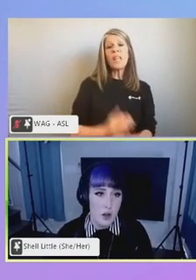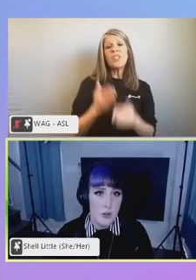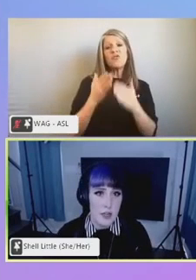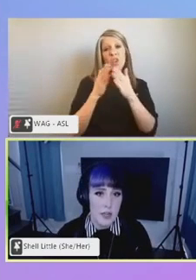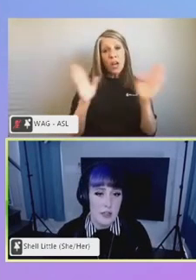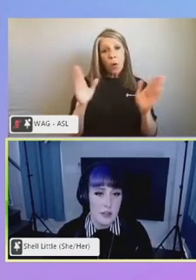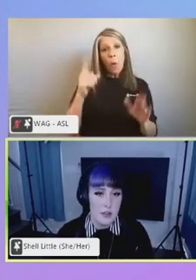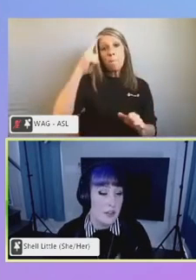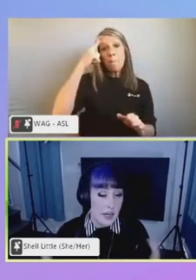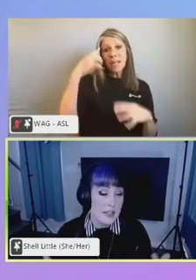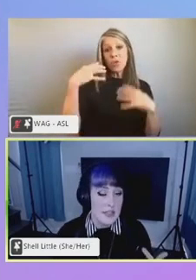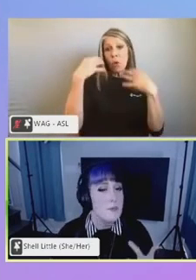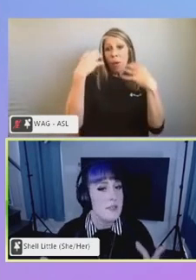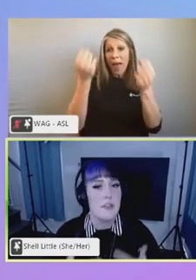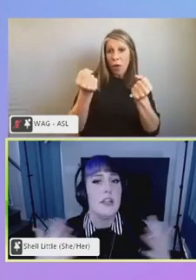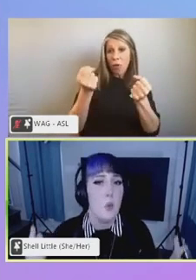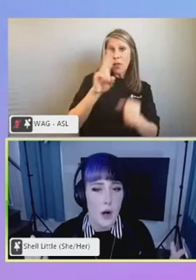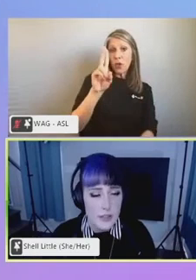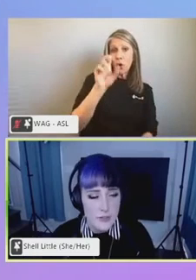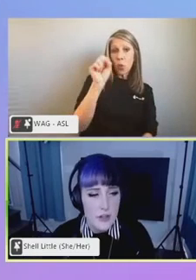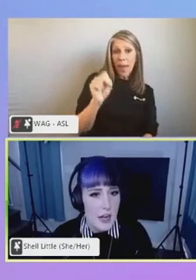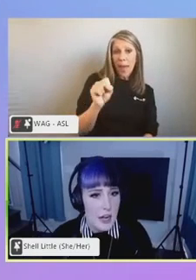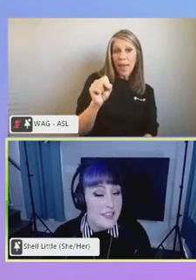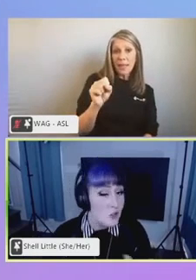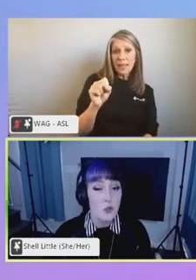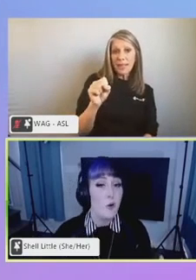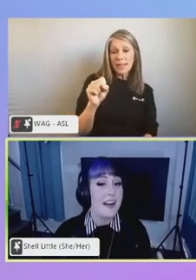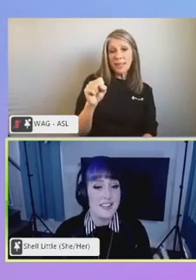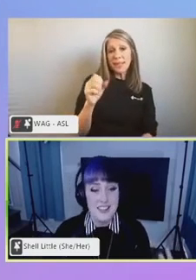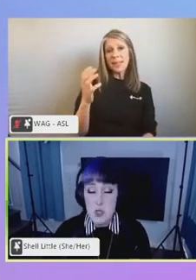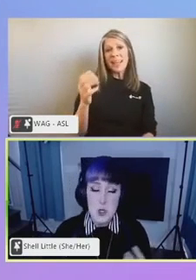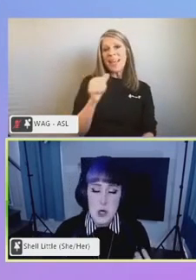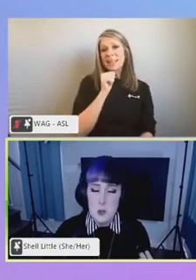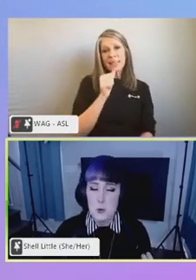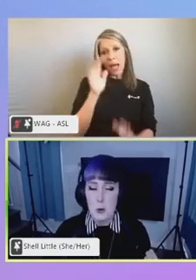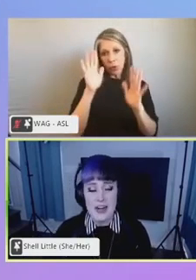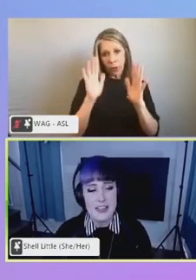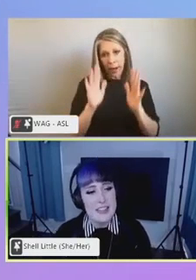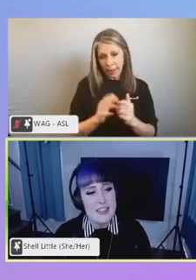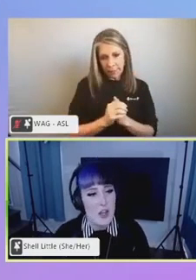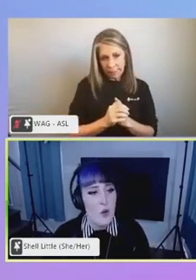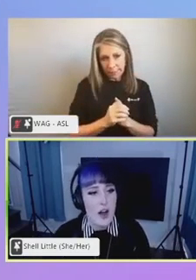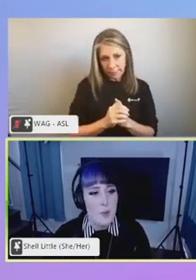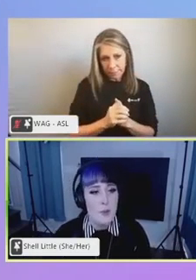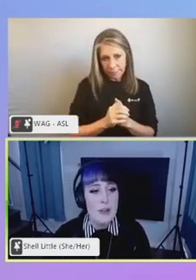So let's get into section number two. Burnout. general, So in mental health